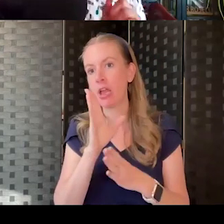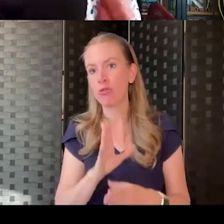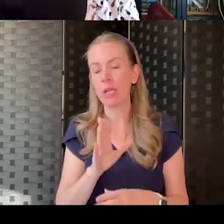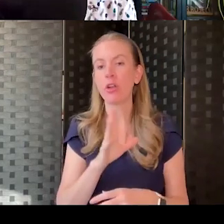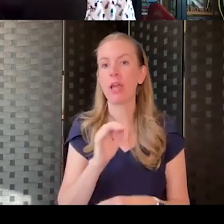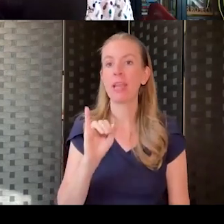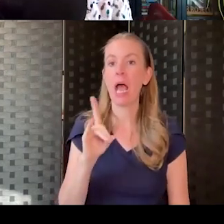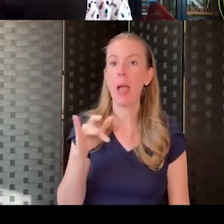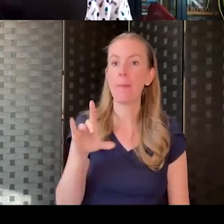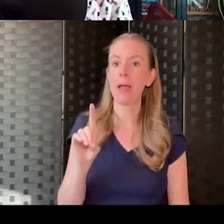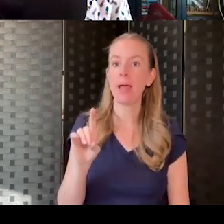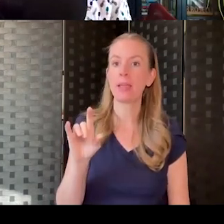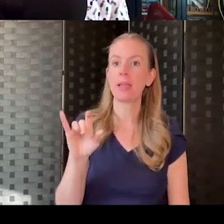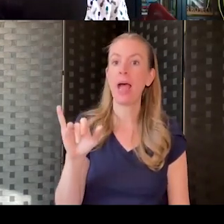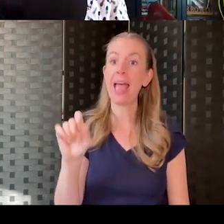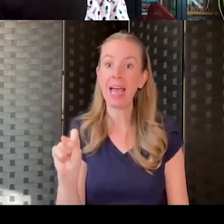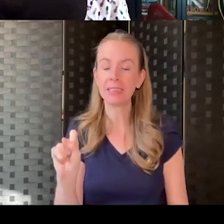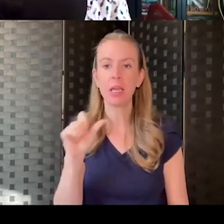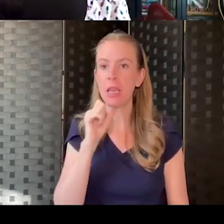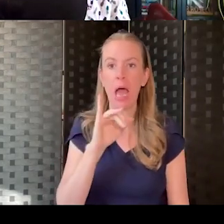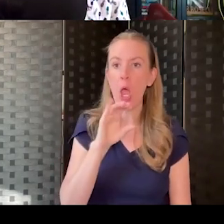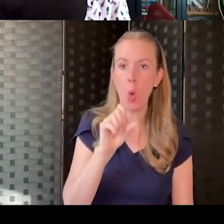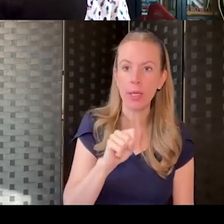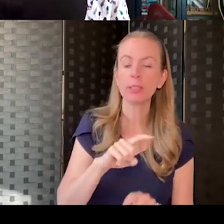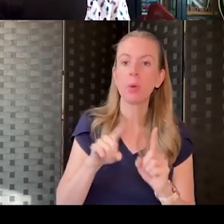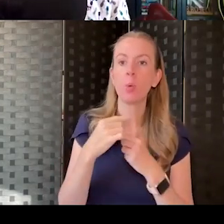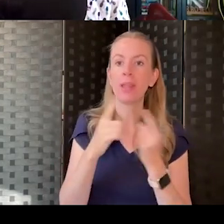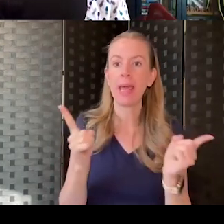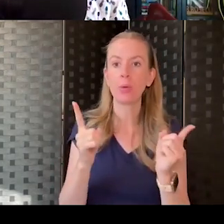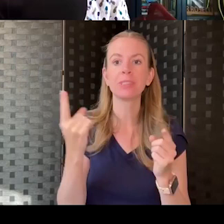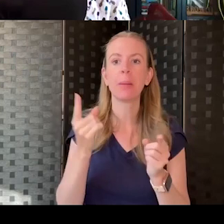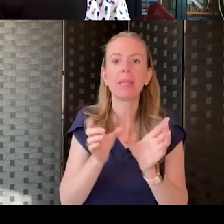did not test iOS -- will announce immediately that anything has sorted and how it has sorted.